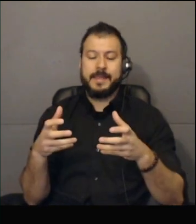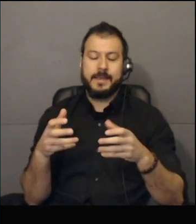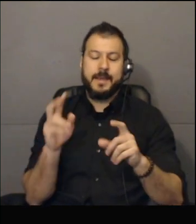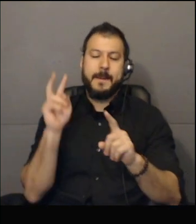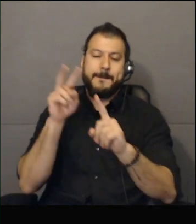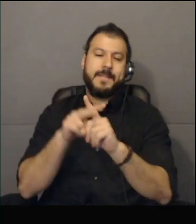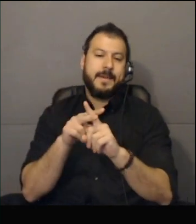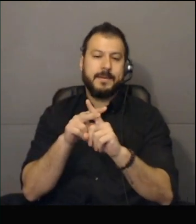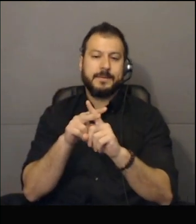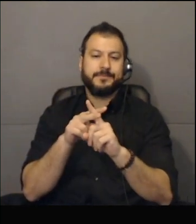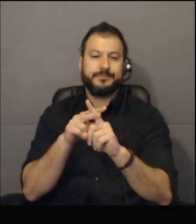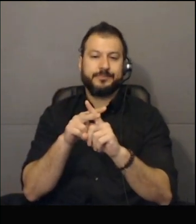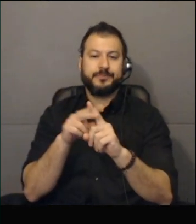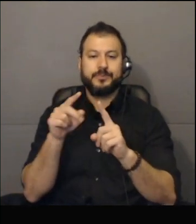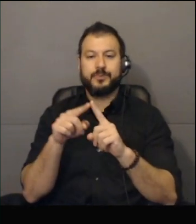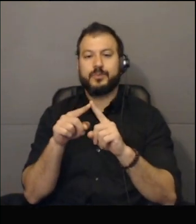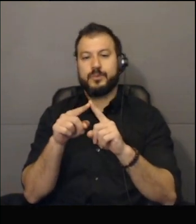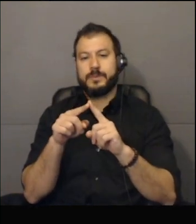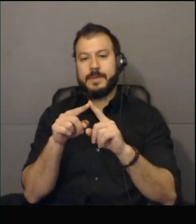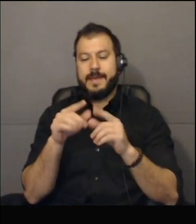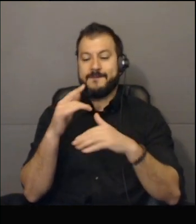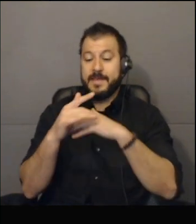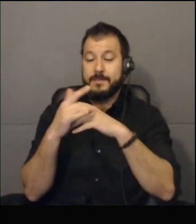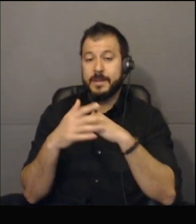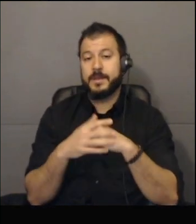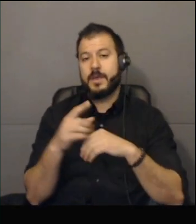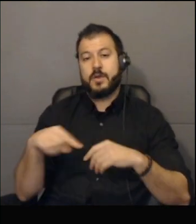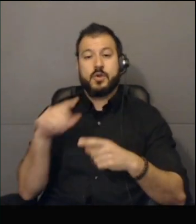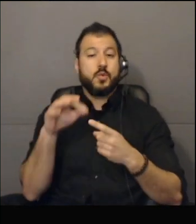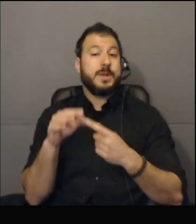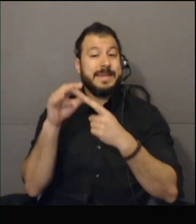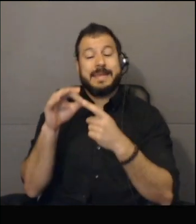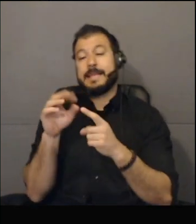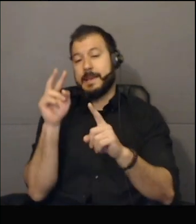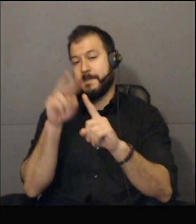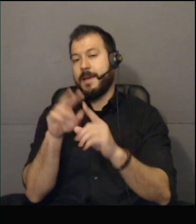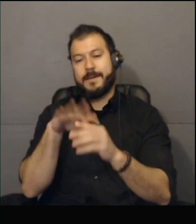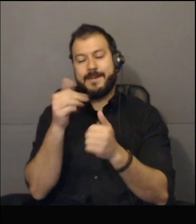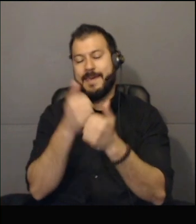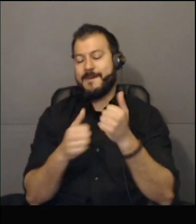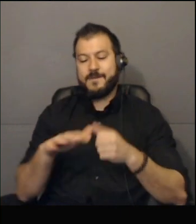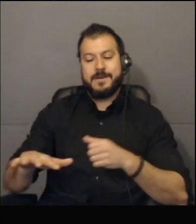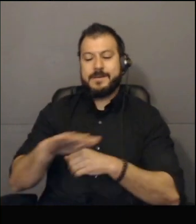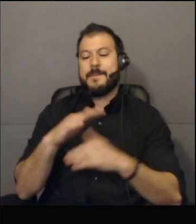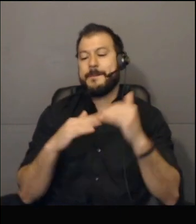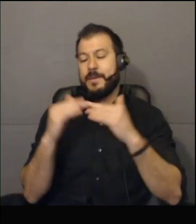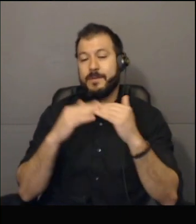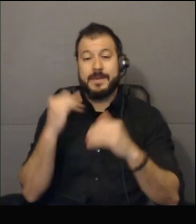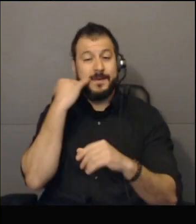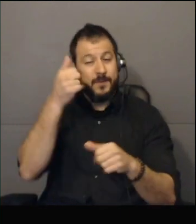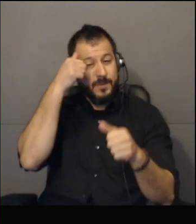by availability. They are uniquely applied on every region of the build. If you recall from our previous presentation,